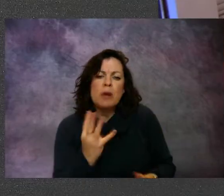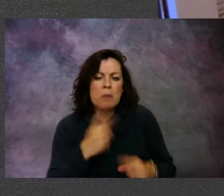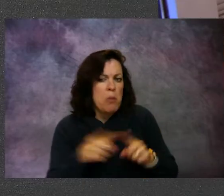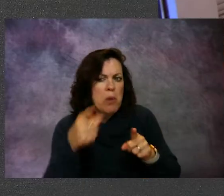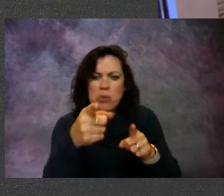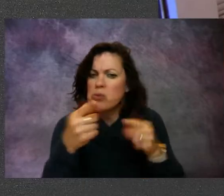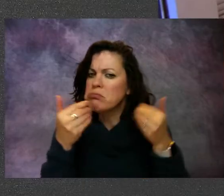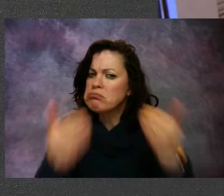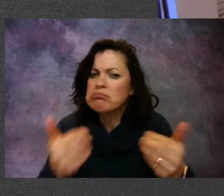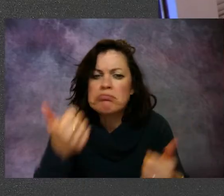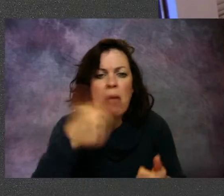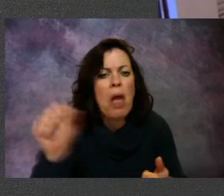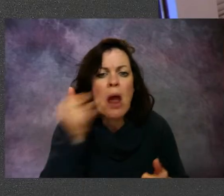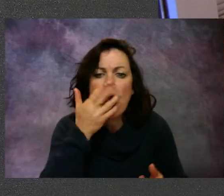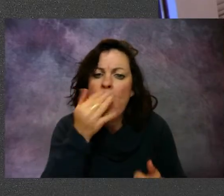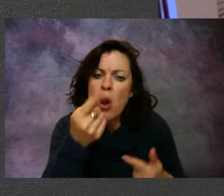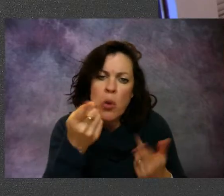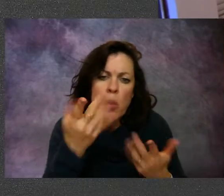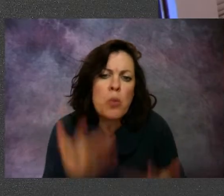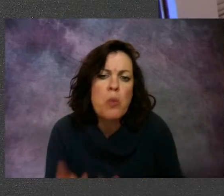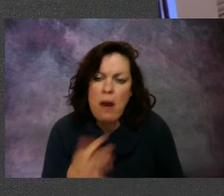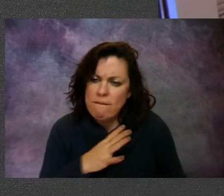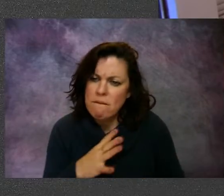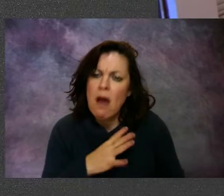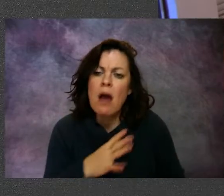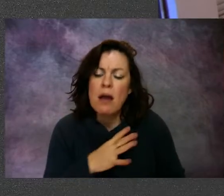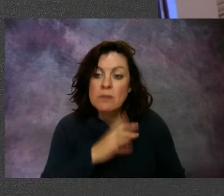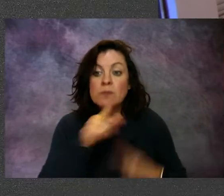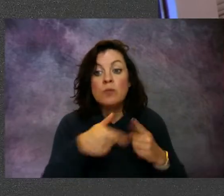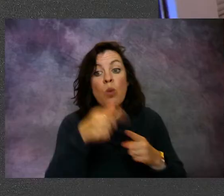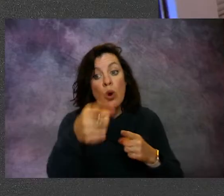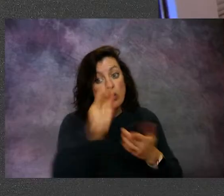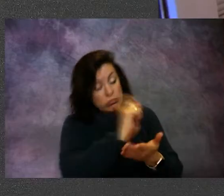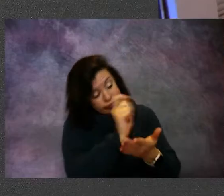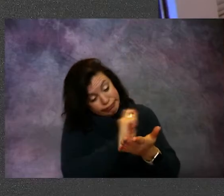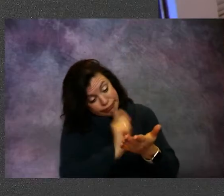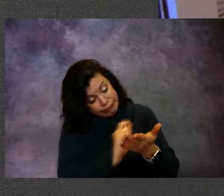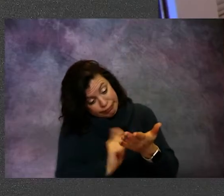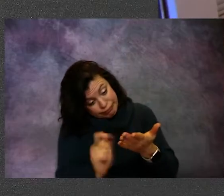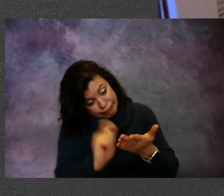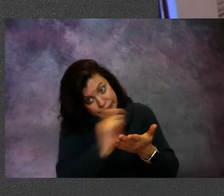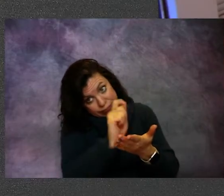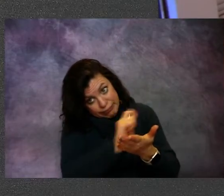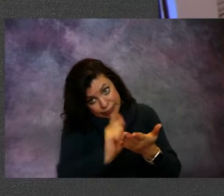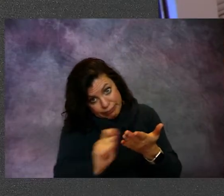our coffee filter and then, we will make some predictions about what we think will happen